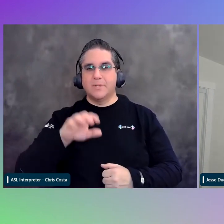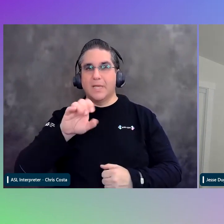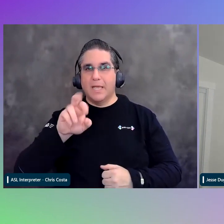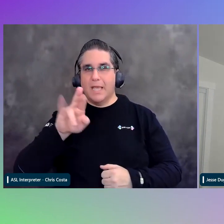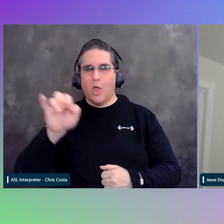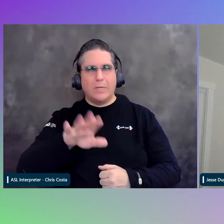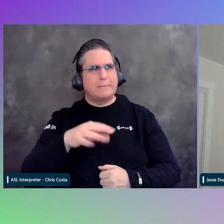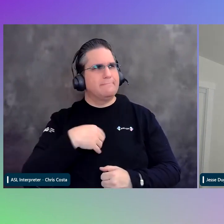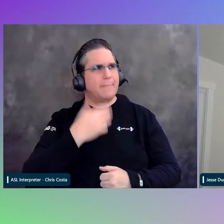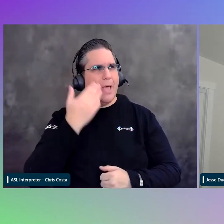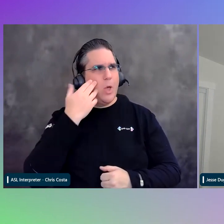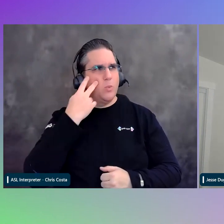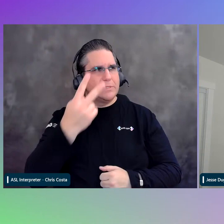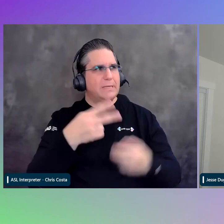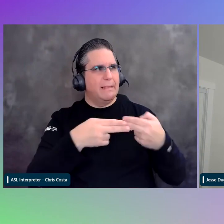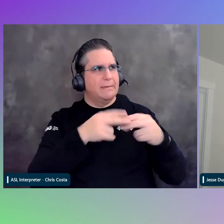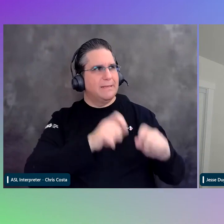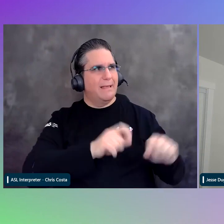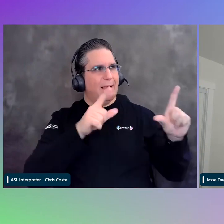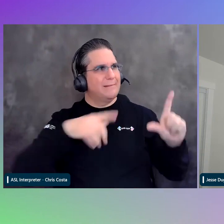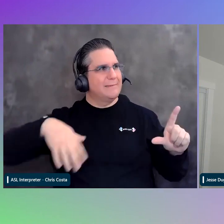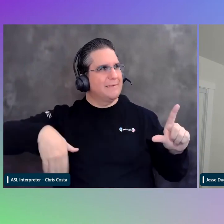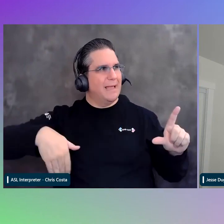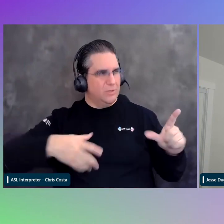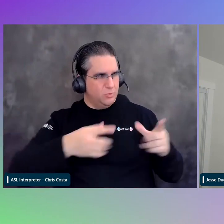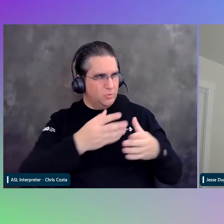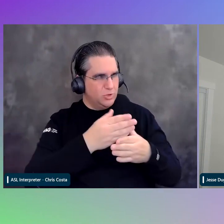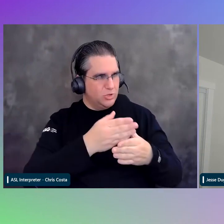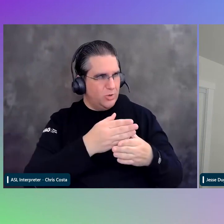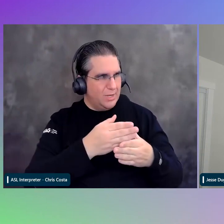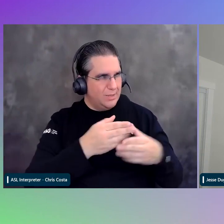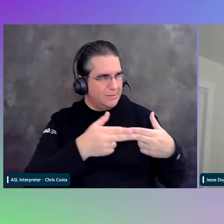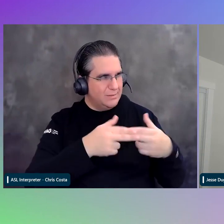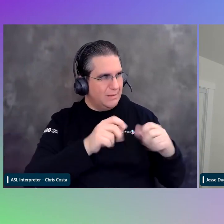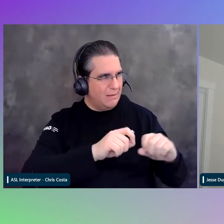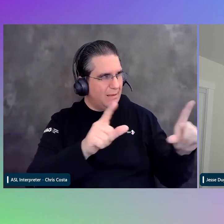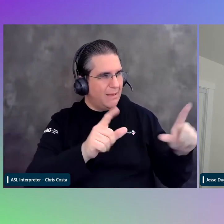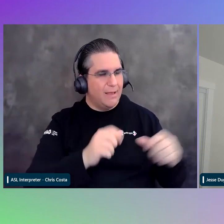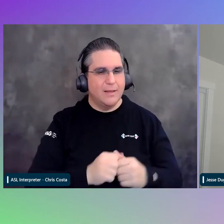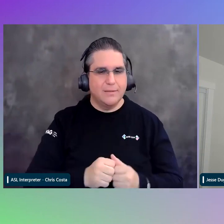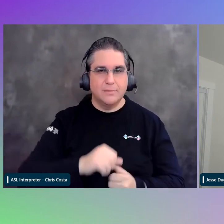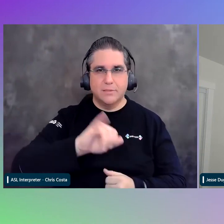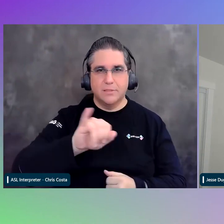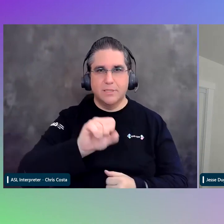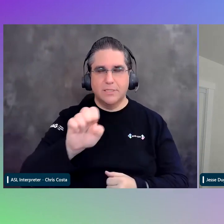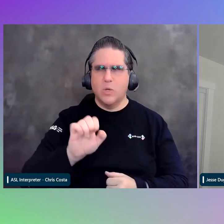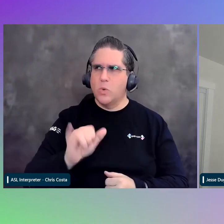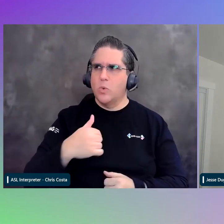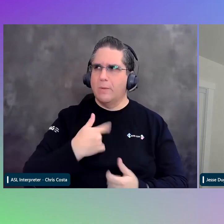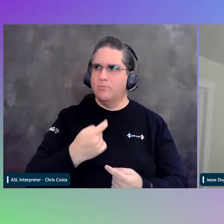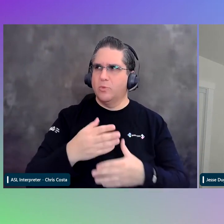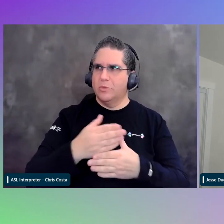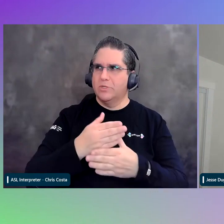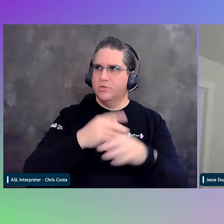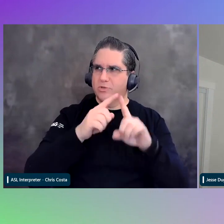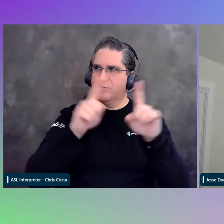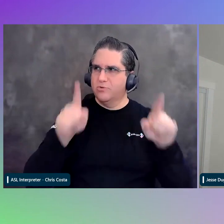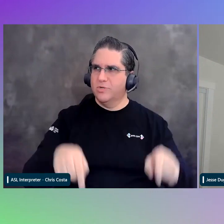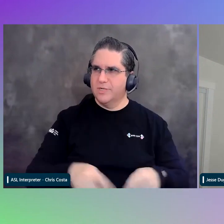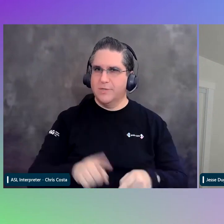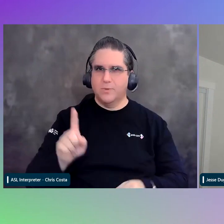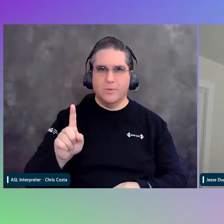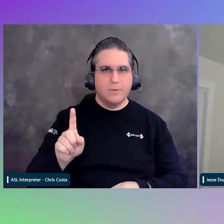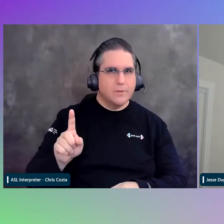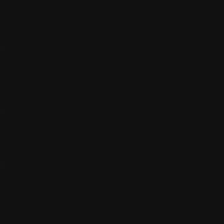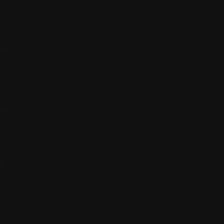Uh, yes, I am sharing the screen